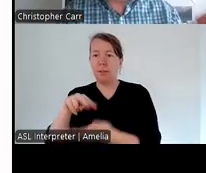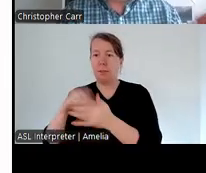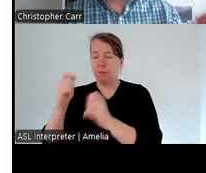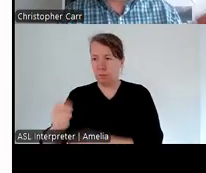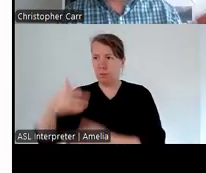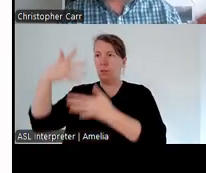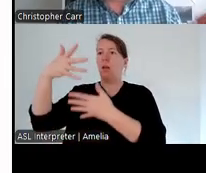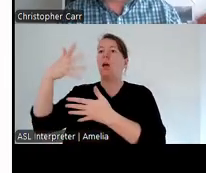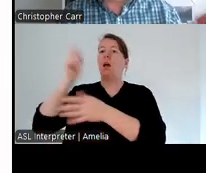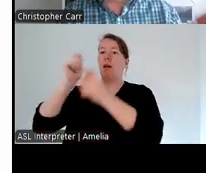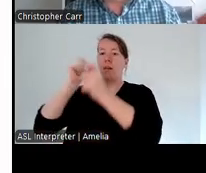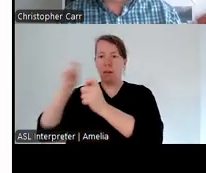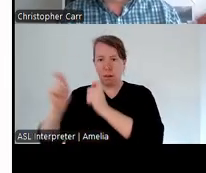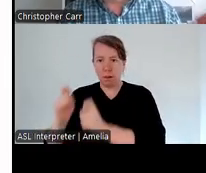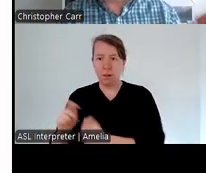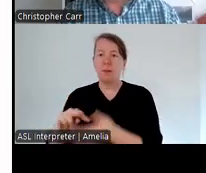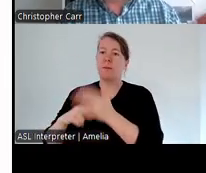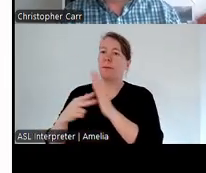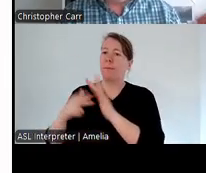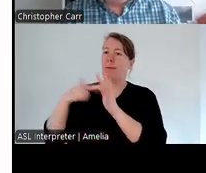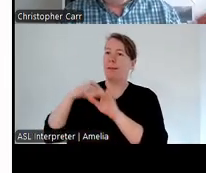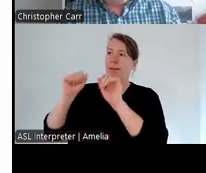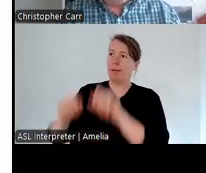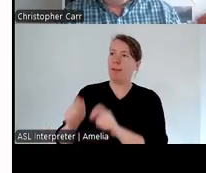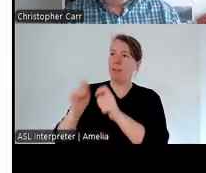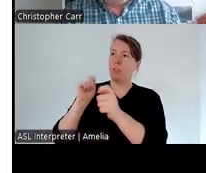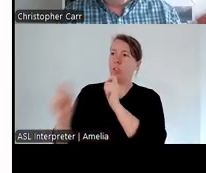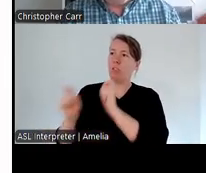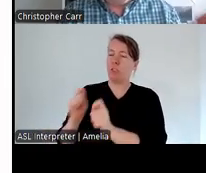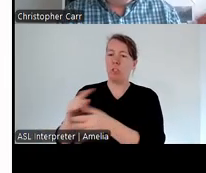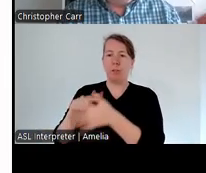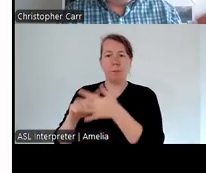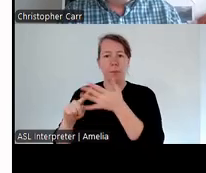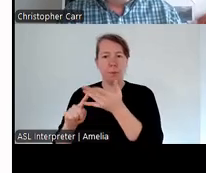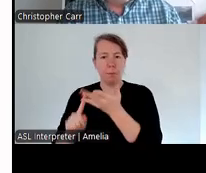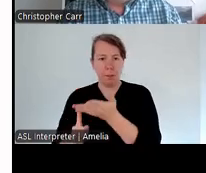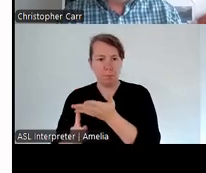of the reading system, the font, font size,” et cetera, right? So we offer these two